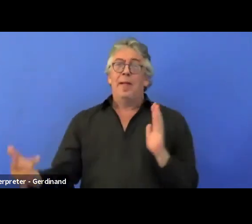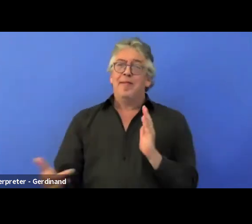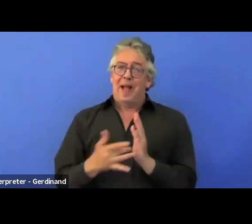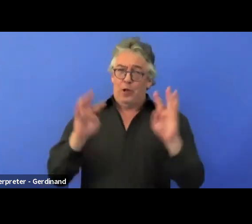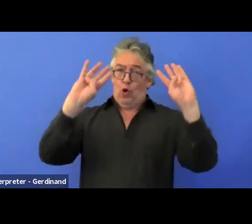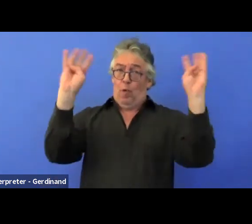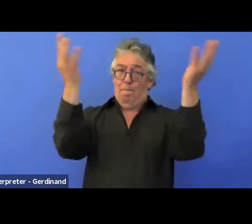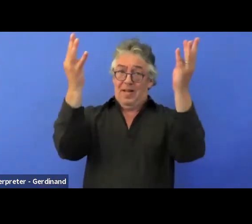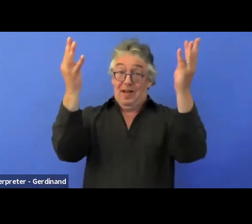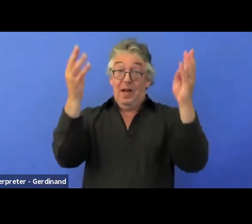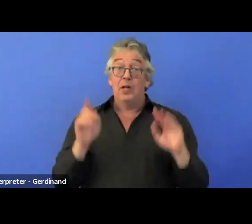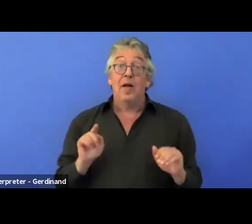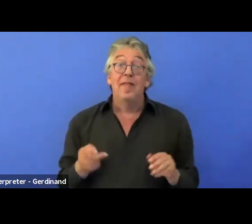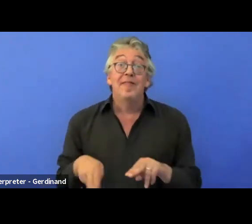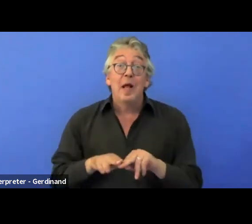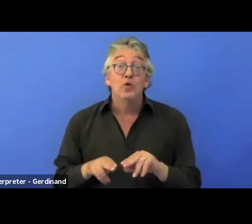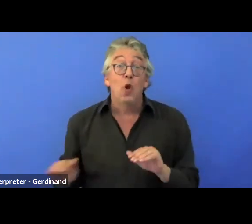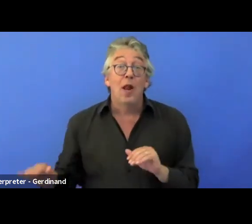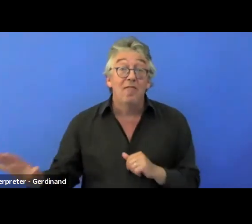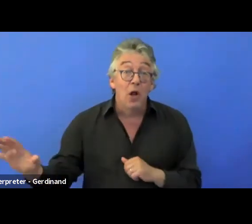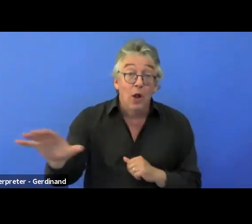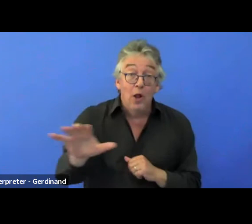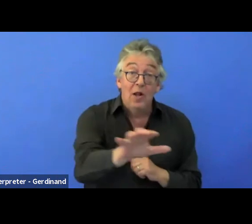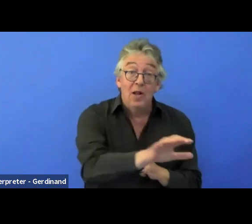but then at national level, in the national standard bodies,